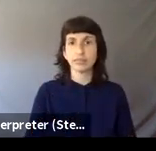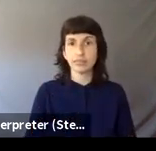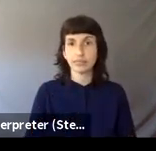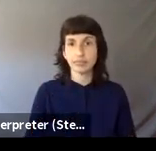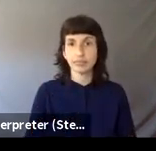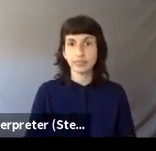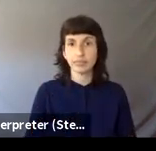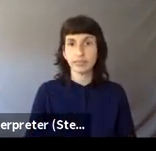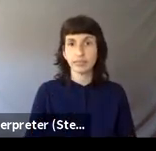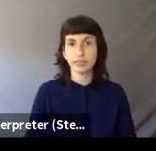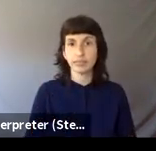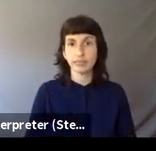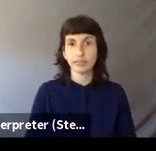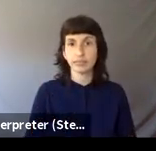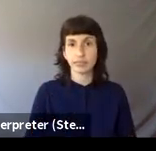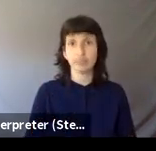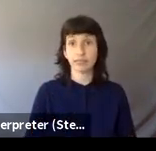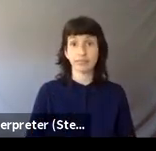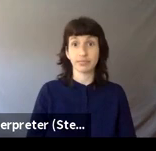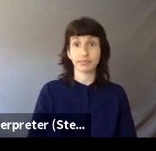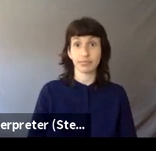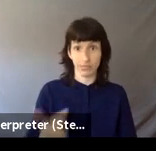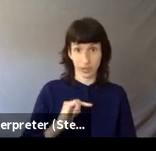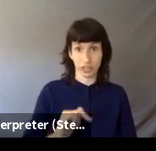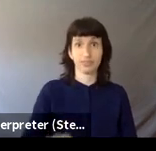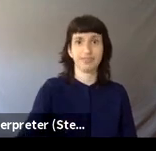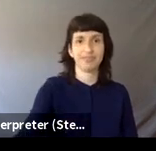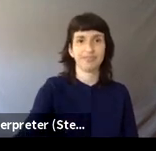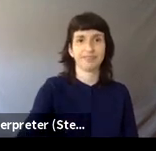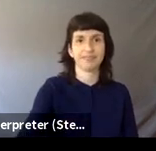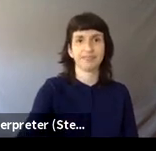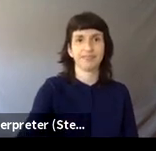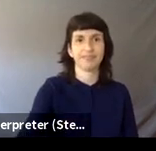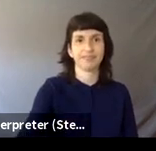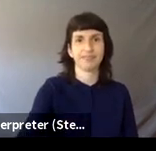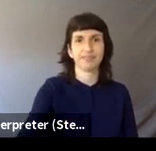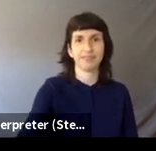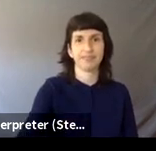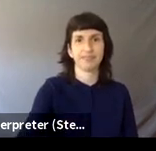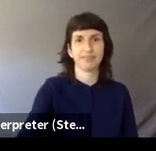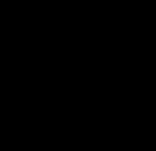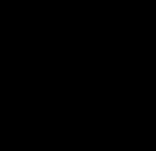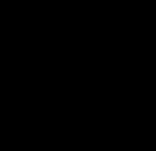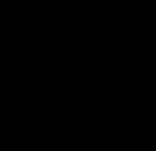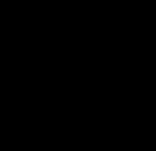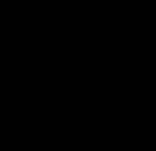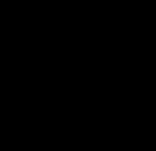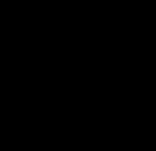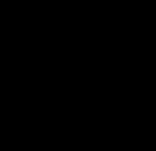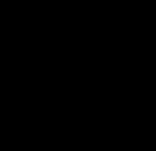it that I assigned.